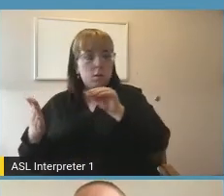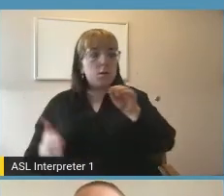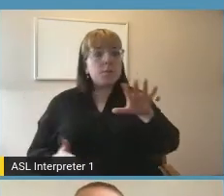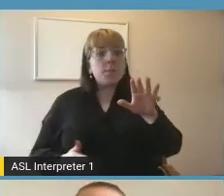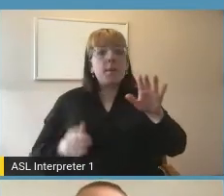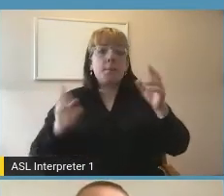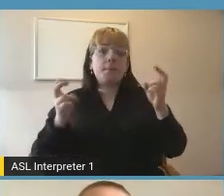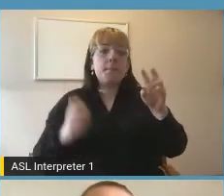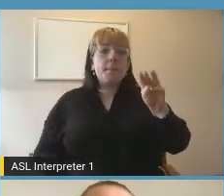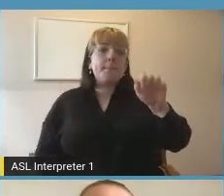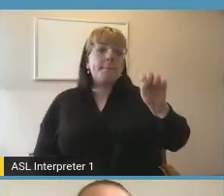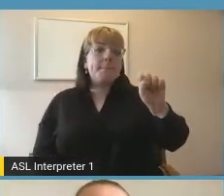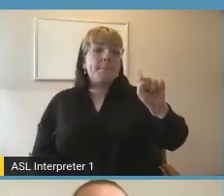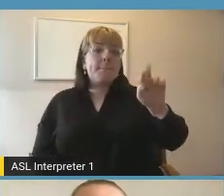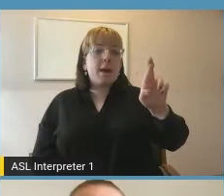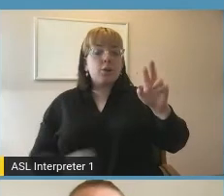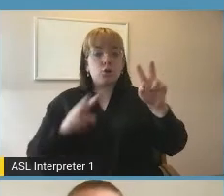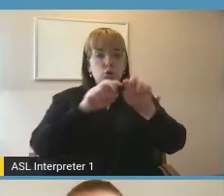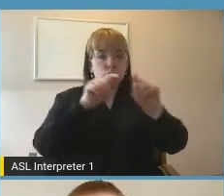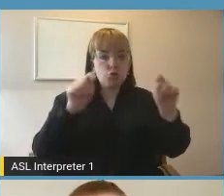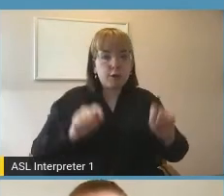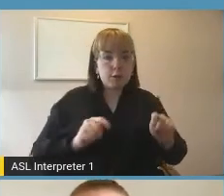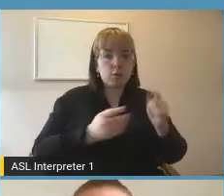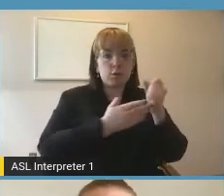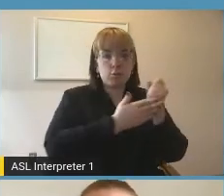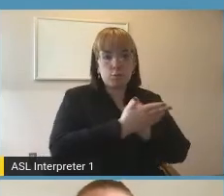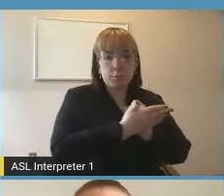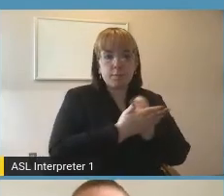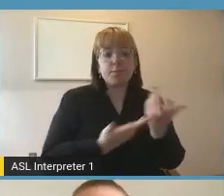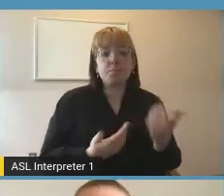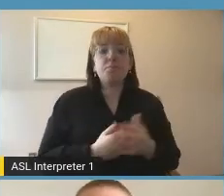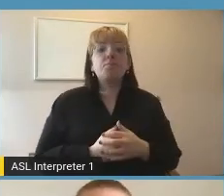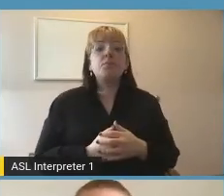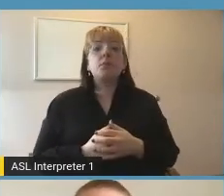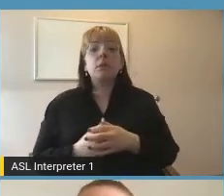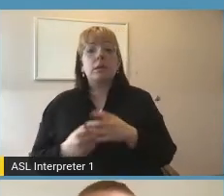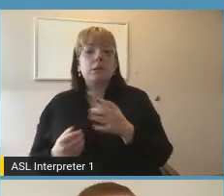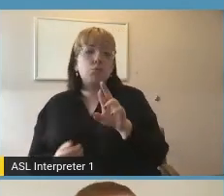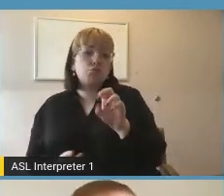and transcript. So what you will do is you will rough edit each interview kind of just